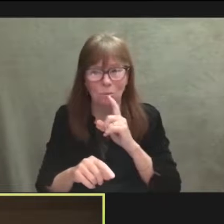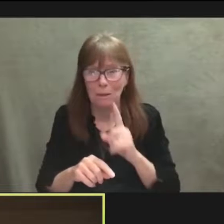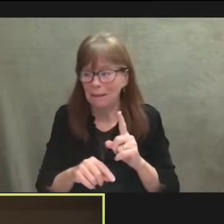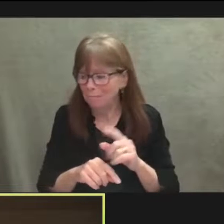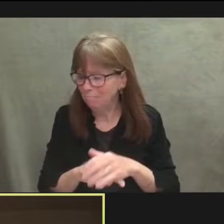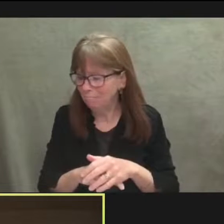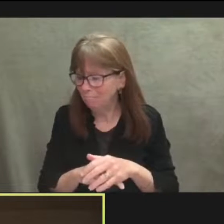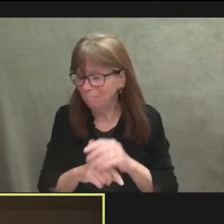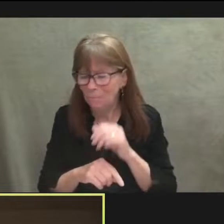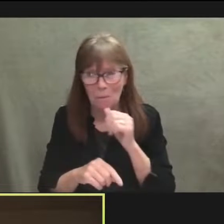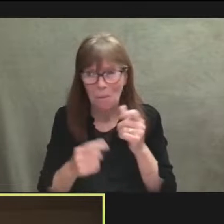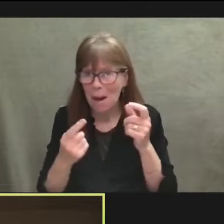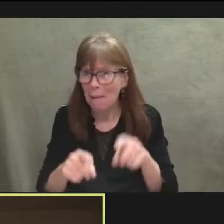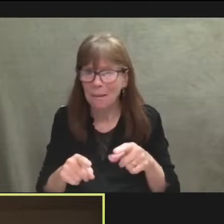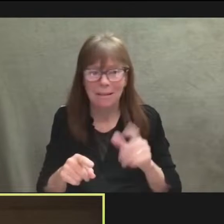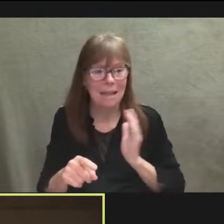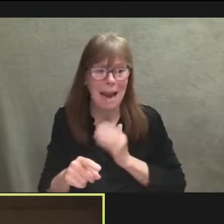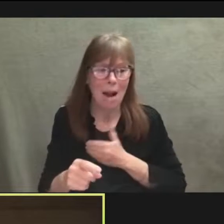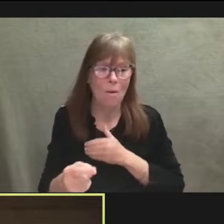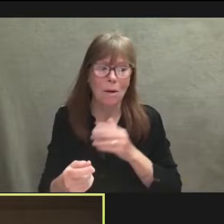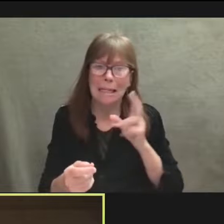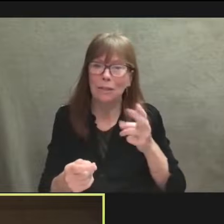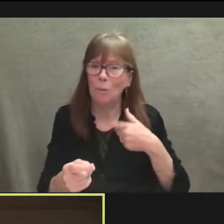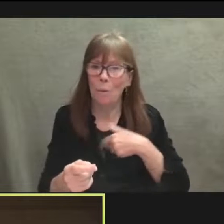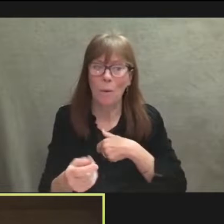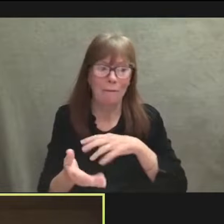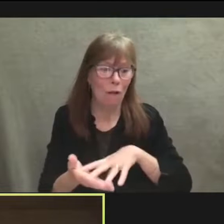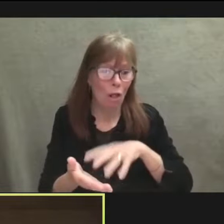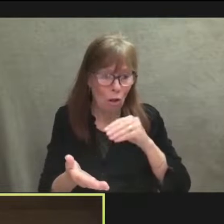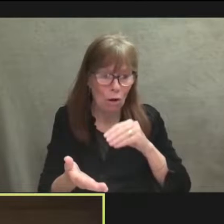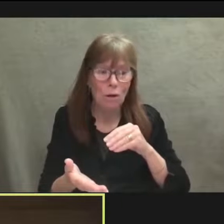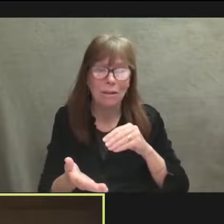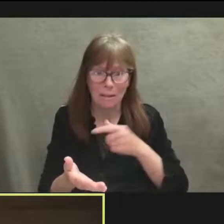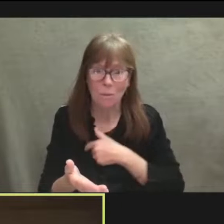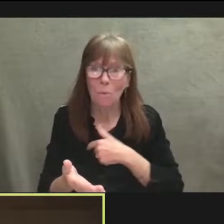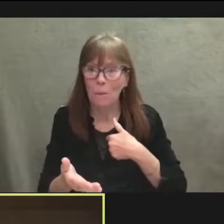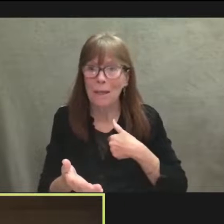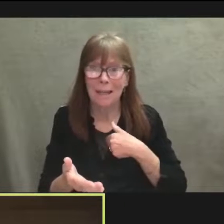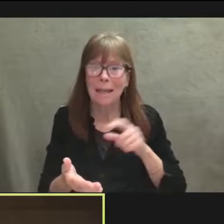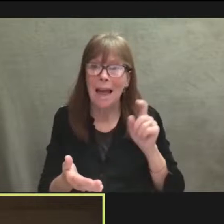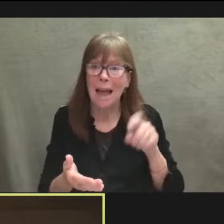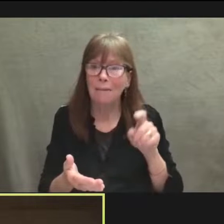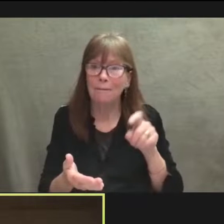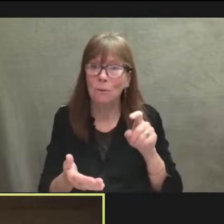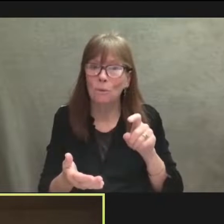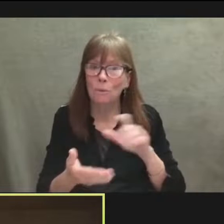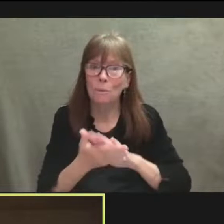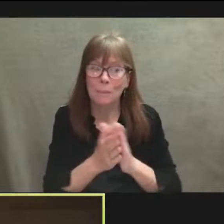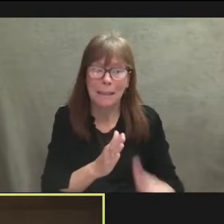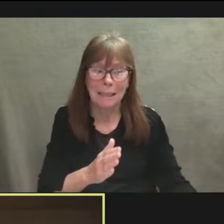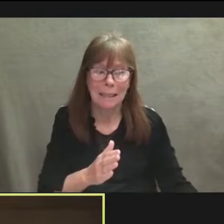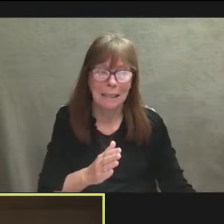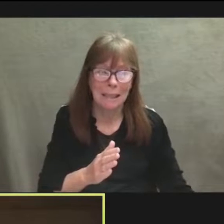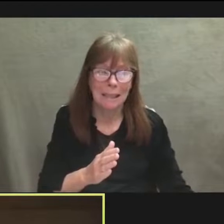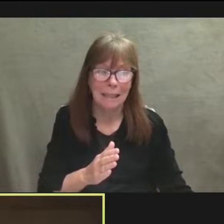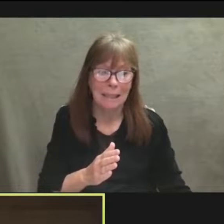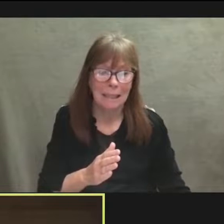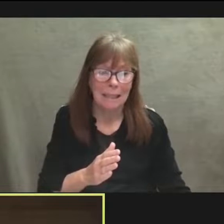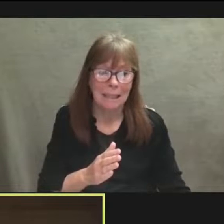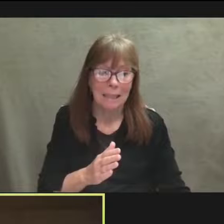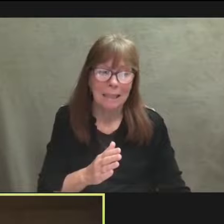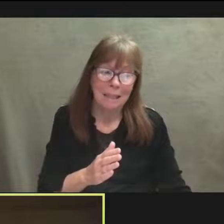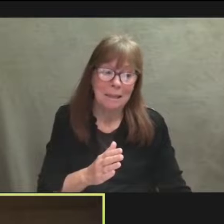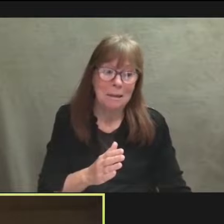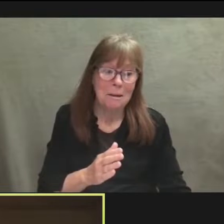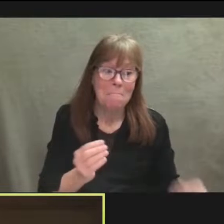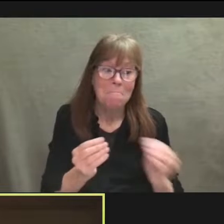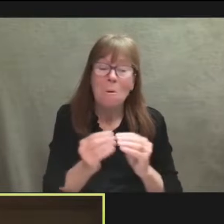we’ve learned throughout history that we need to be braver and wilder and use our